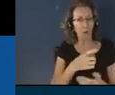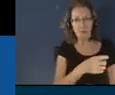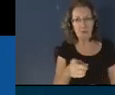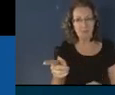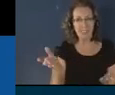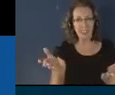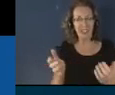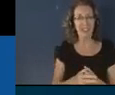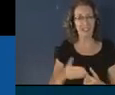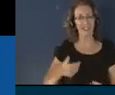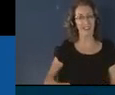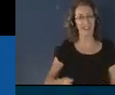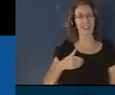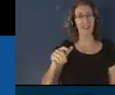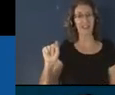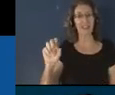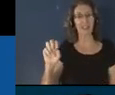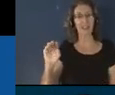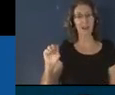I'm Tom Conway, I work at the Center on Disability Studies.